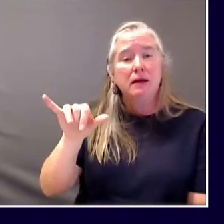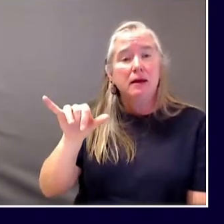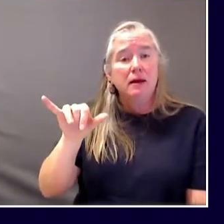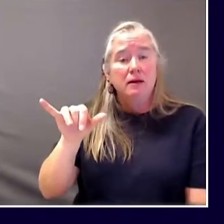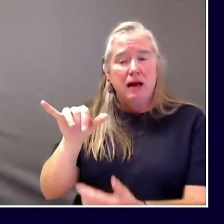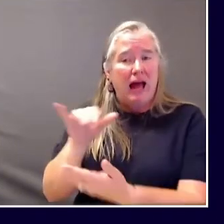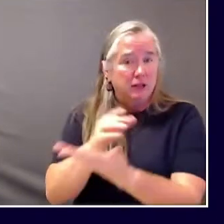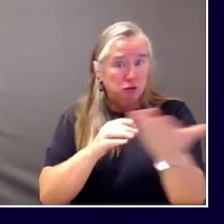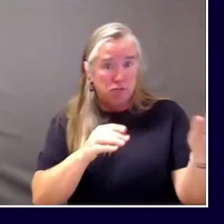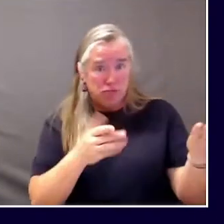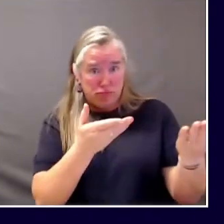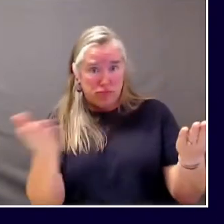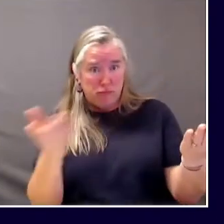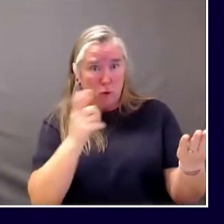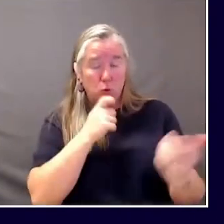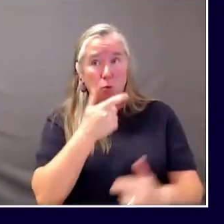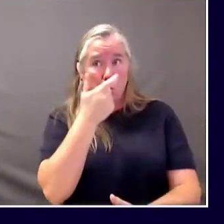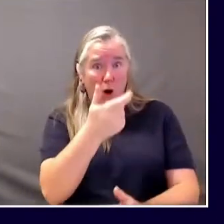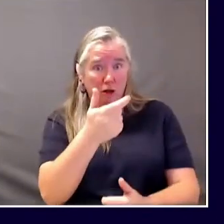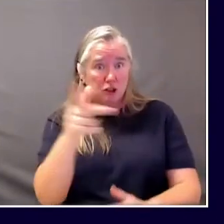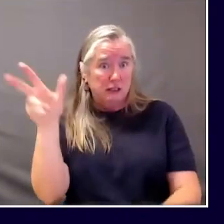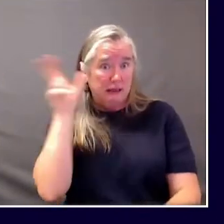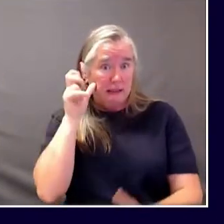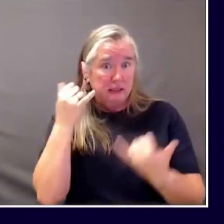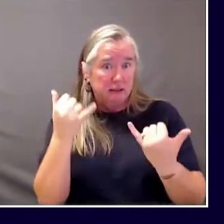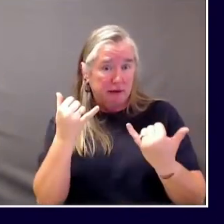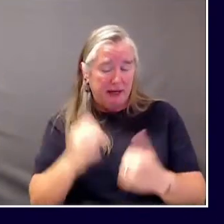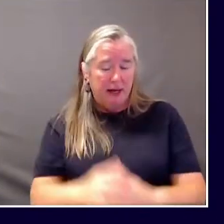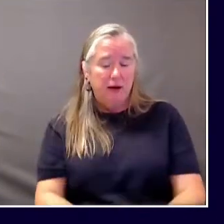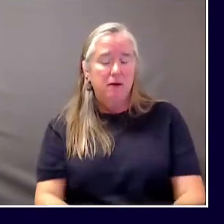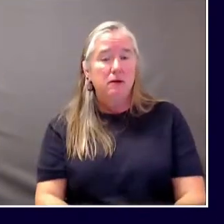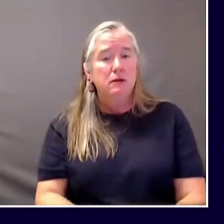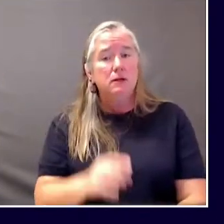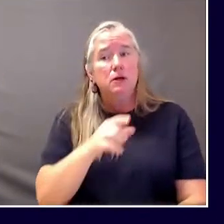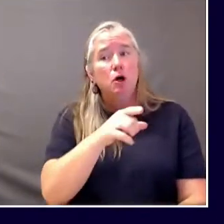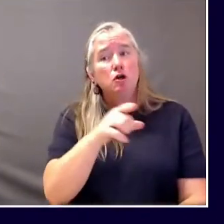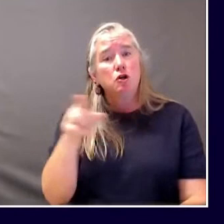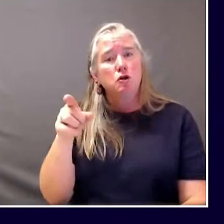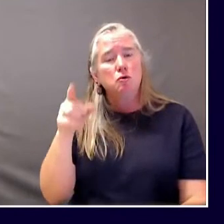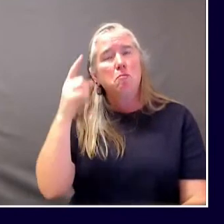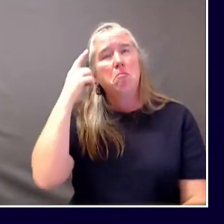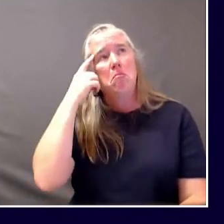watching right now in your